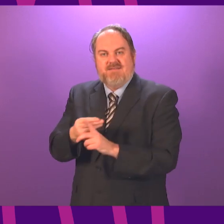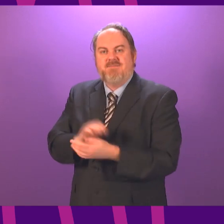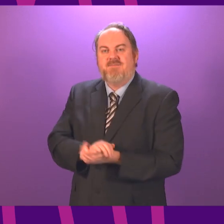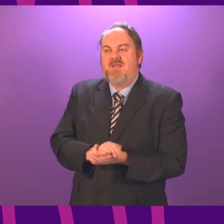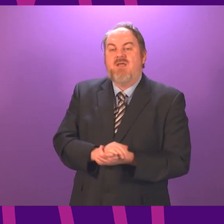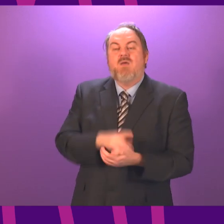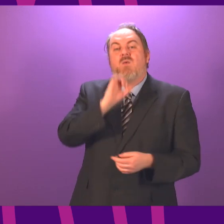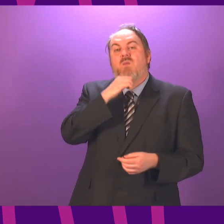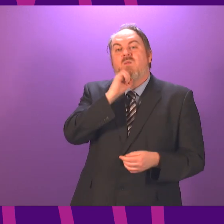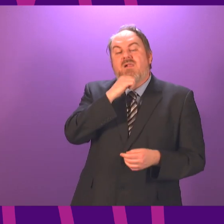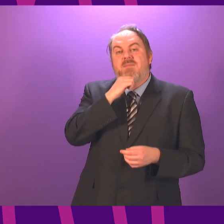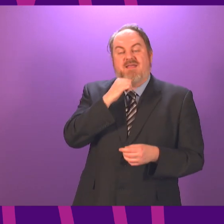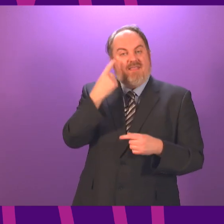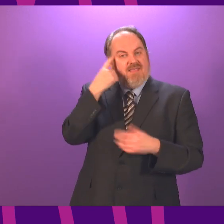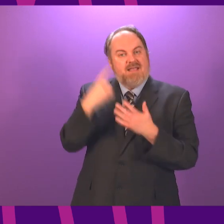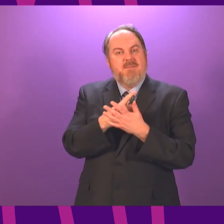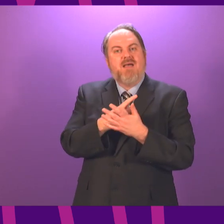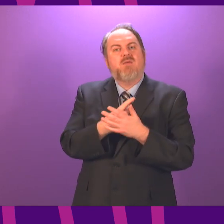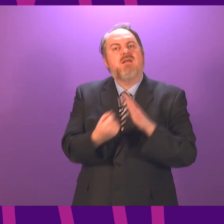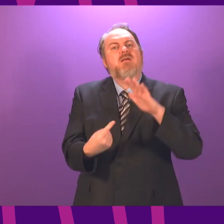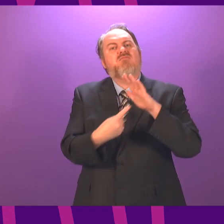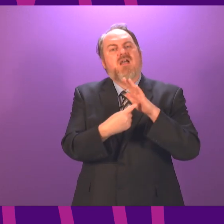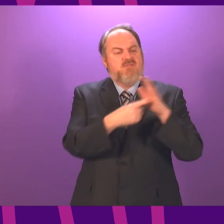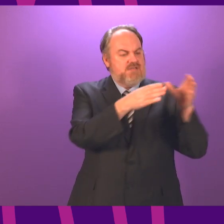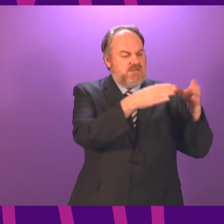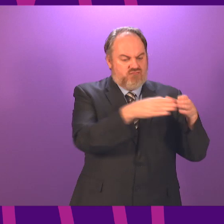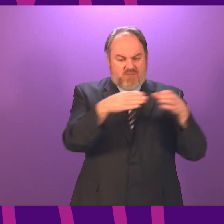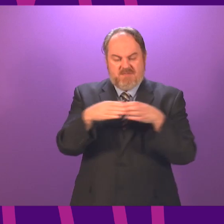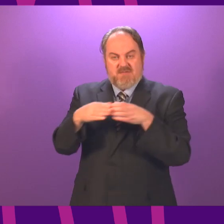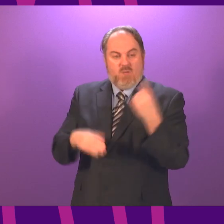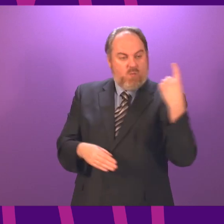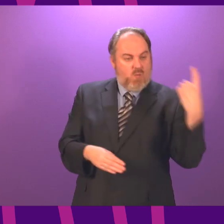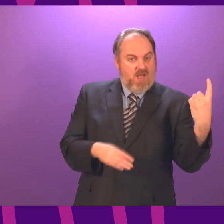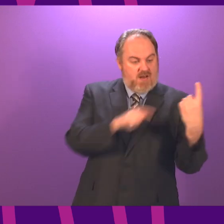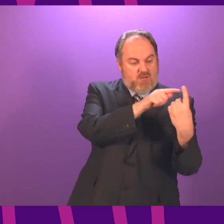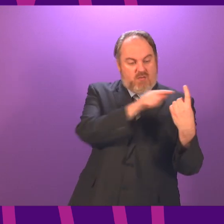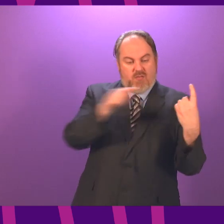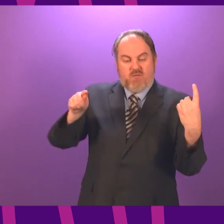on the JCVI priority list and everybody over 50, and then the rest of the population by